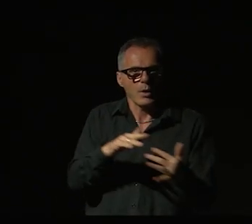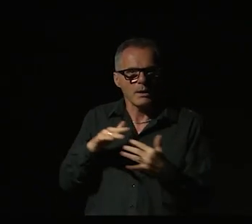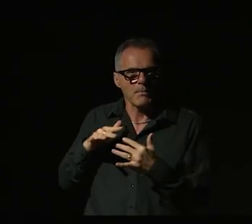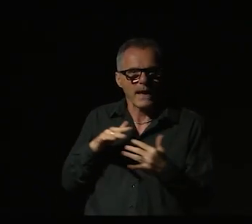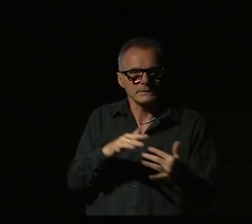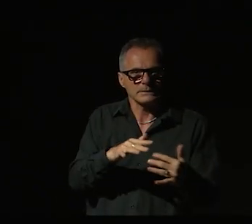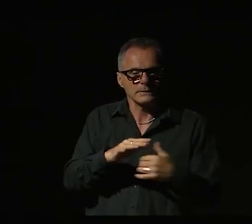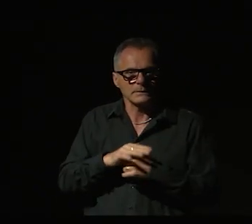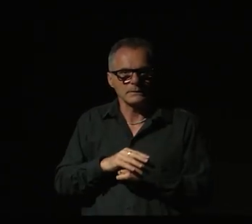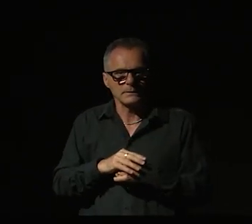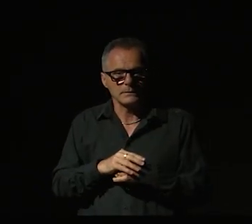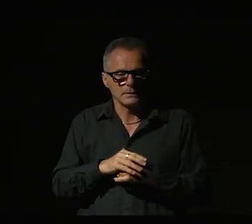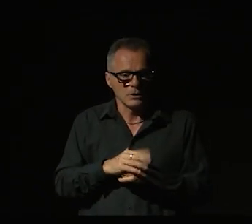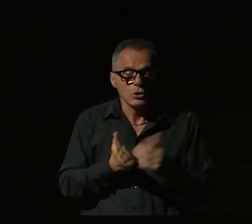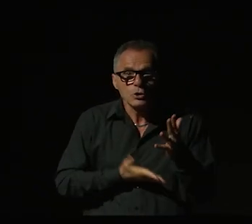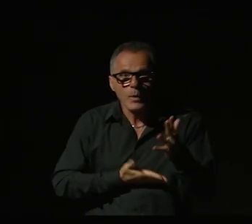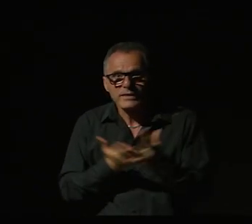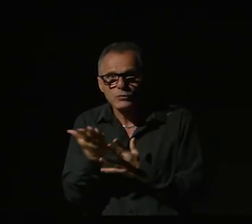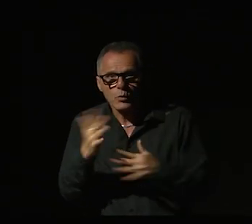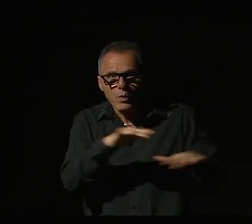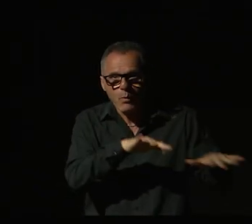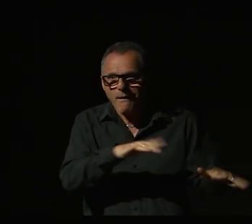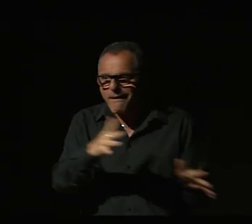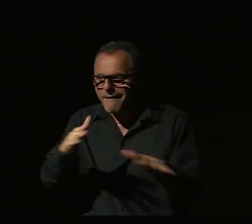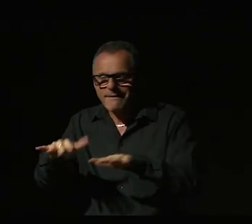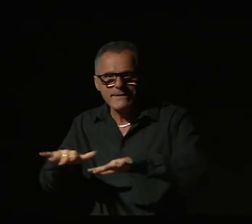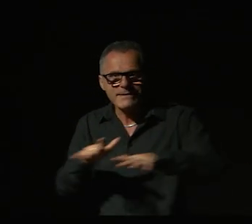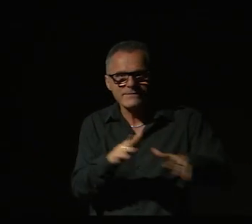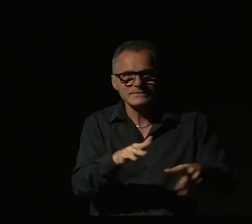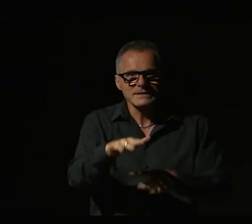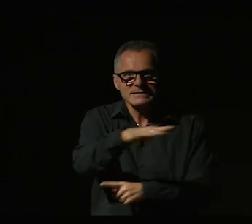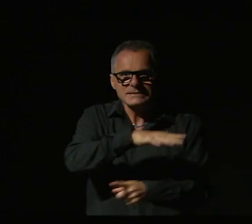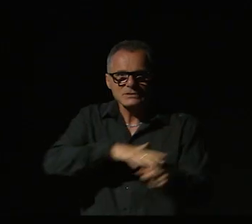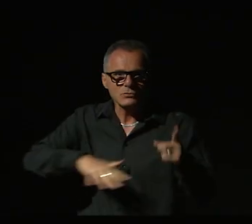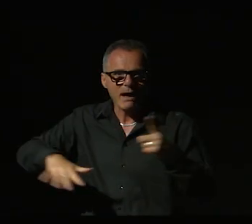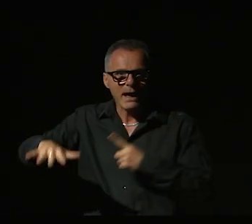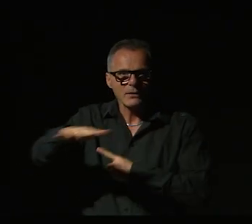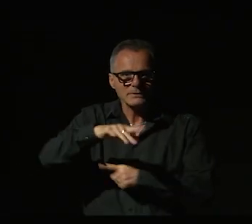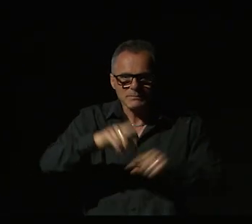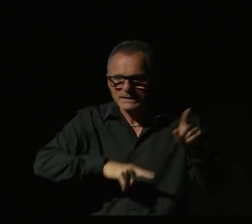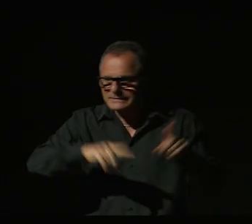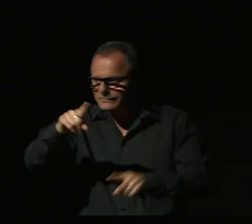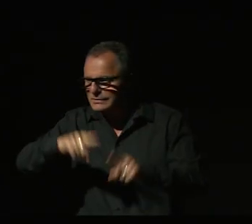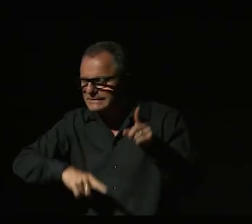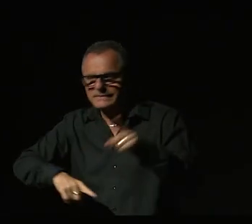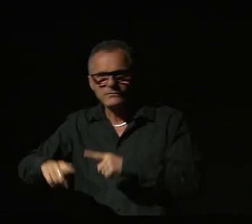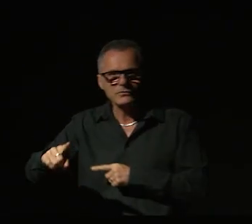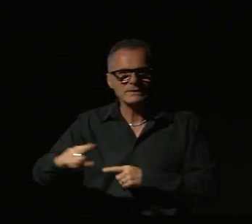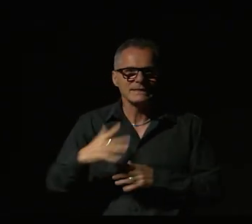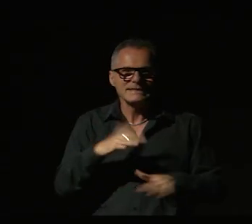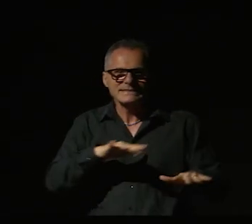who carries her off through the waves, surrounded by Nereides that are the nymphs of the sea, minor goddesses,